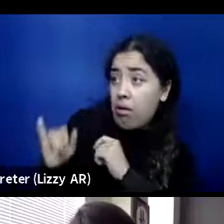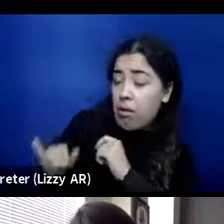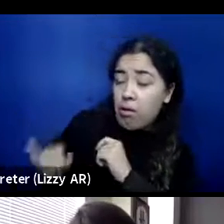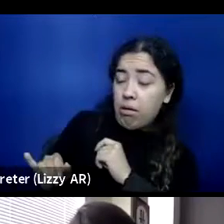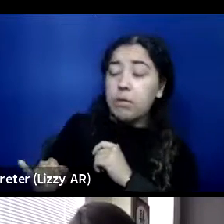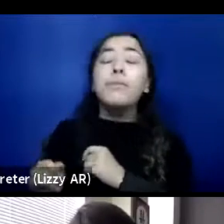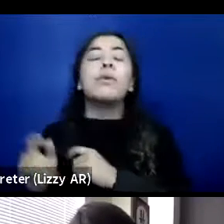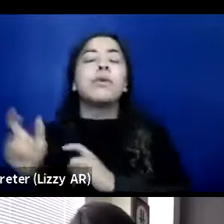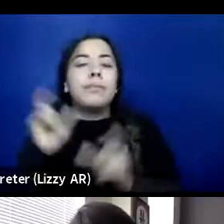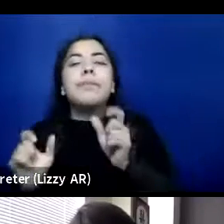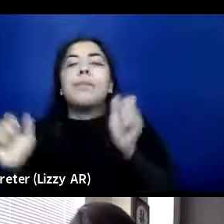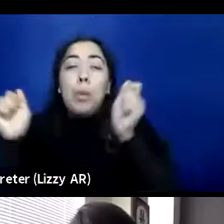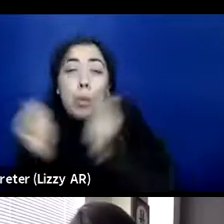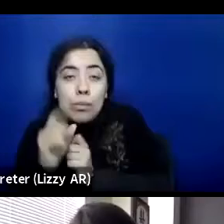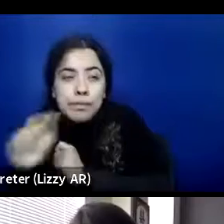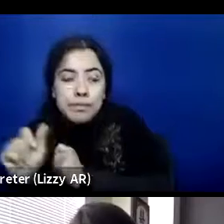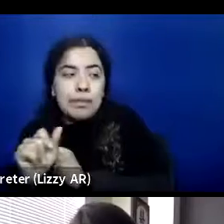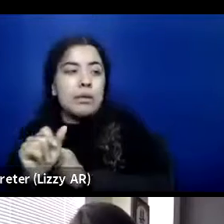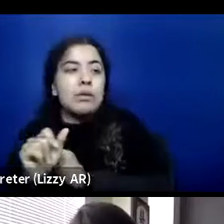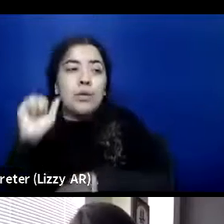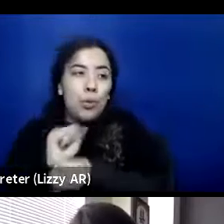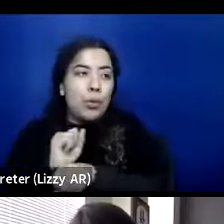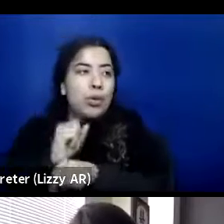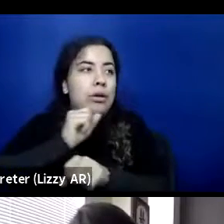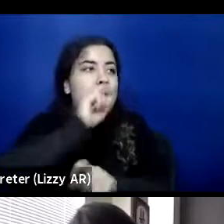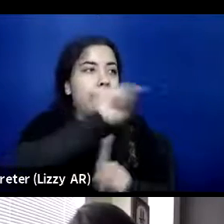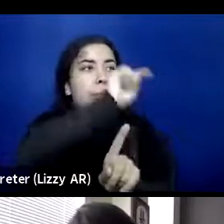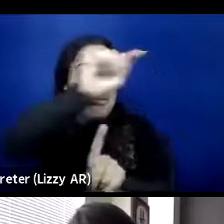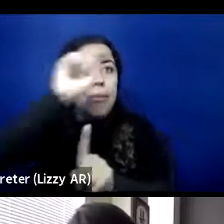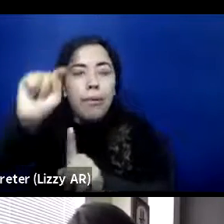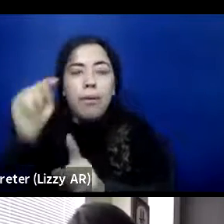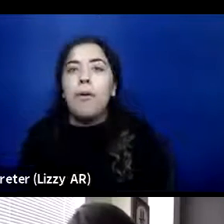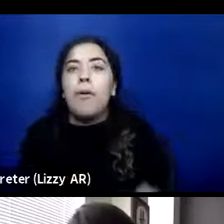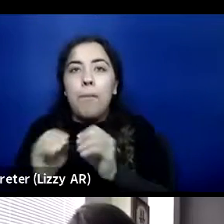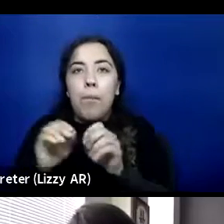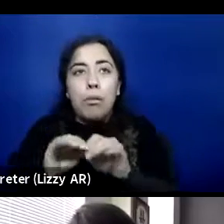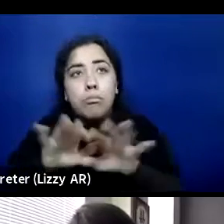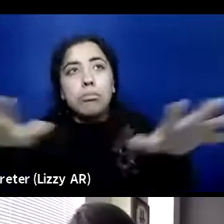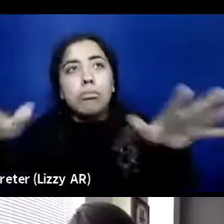and included in design and development processes, it's absolutely critical